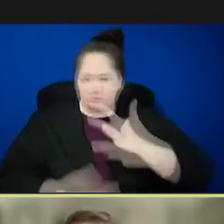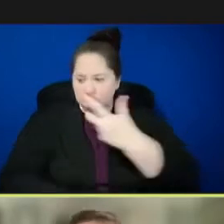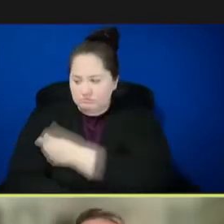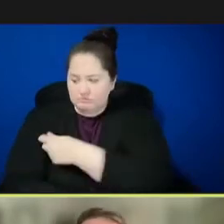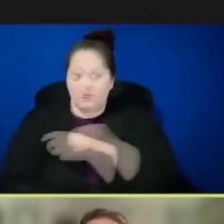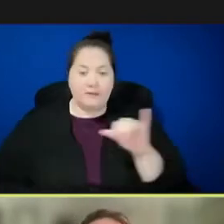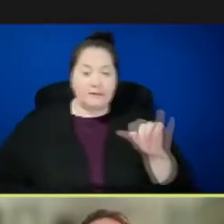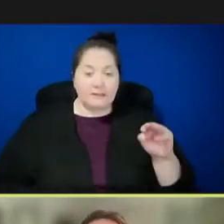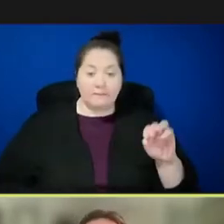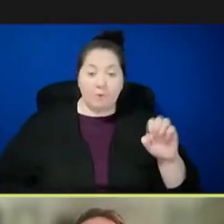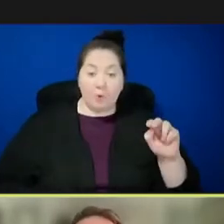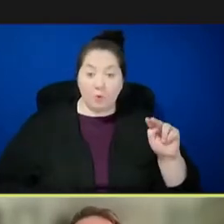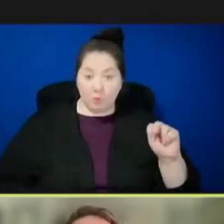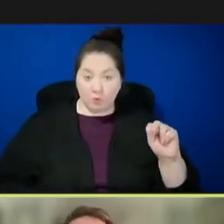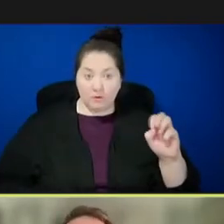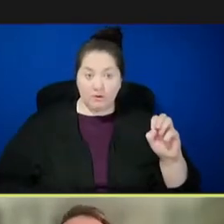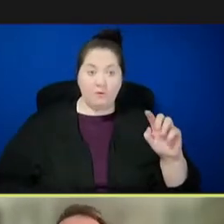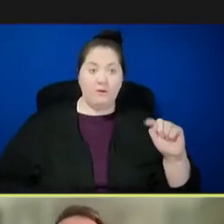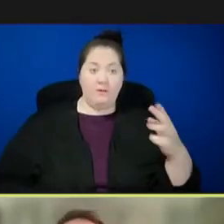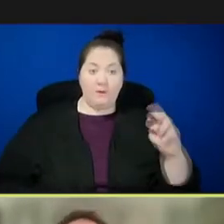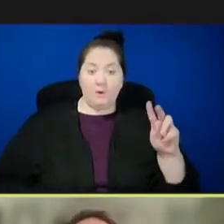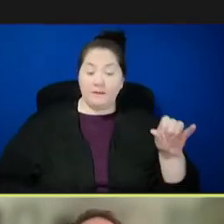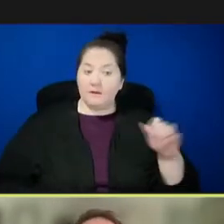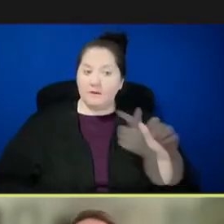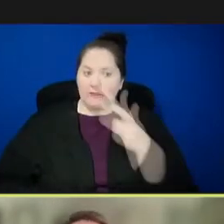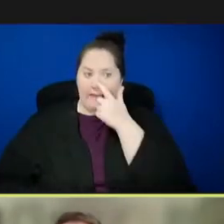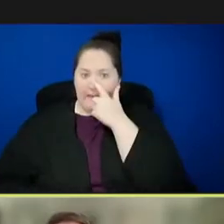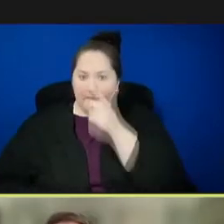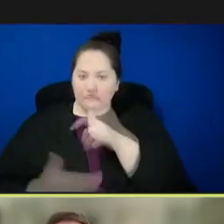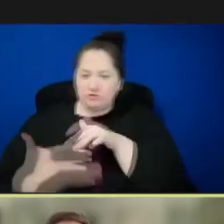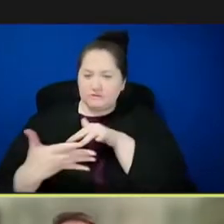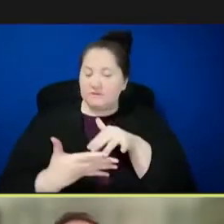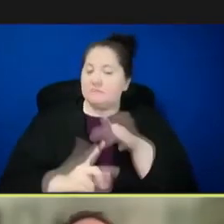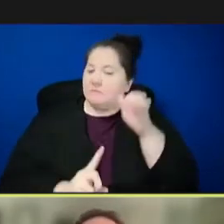it's a very interesting, powerful study. at least in concept using deep learning.